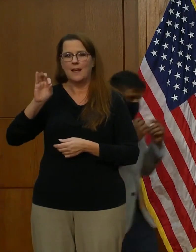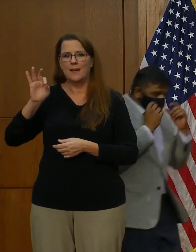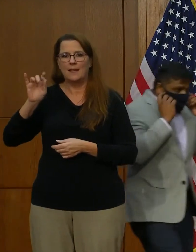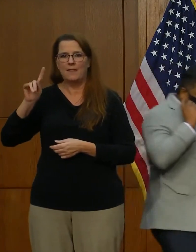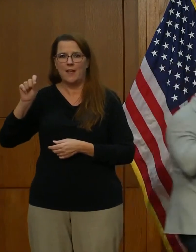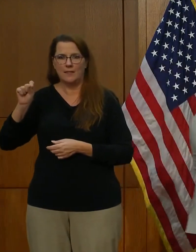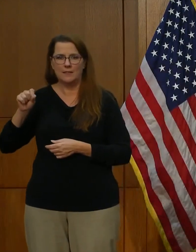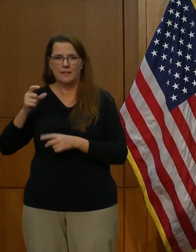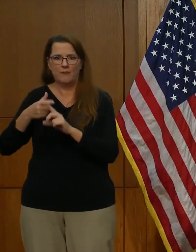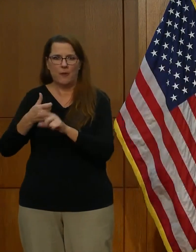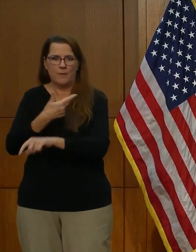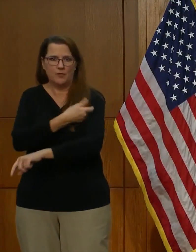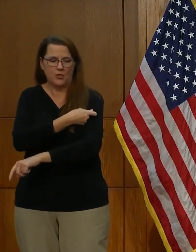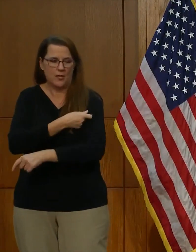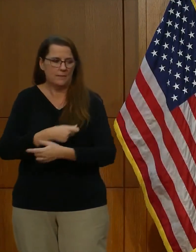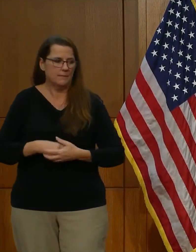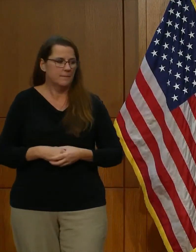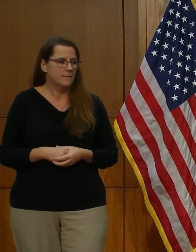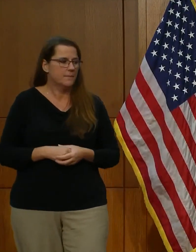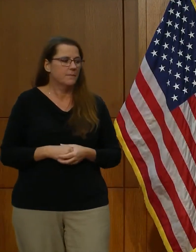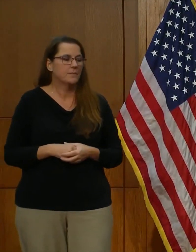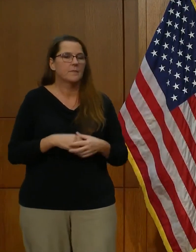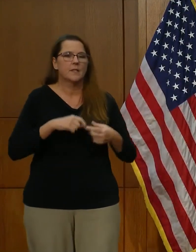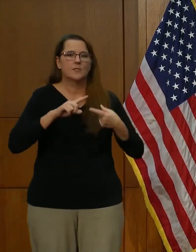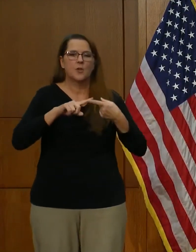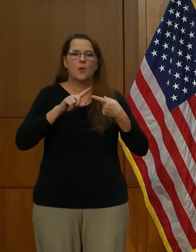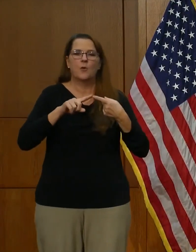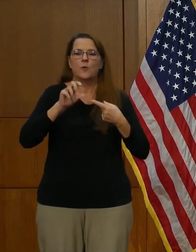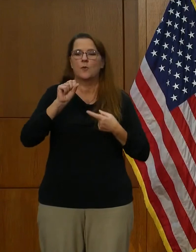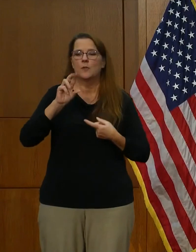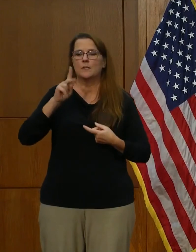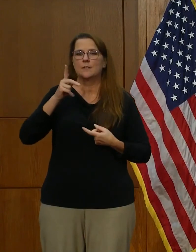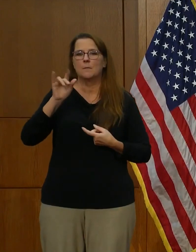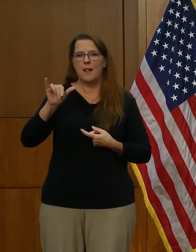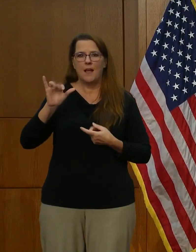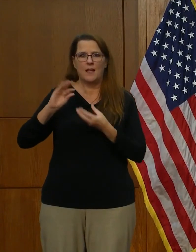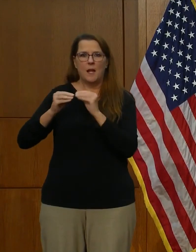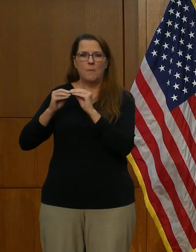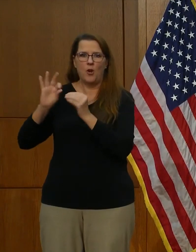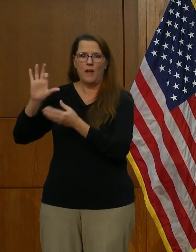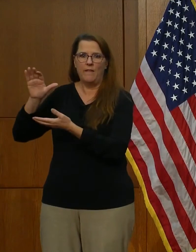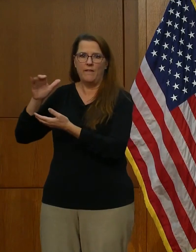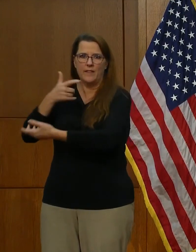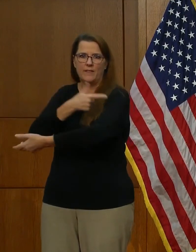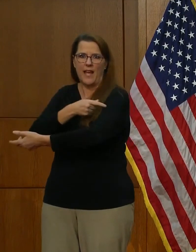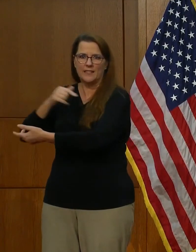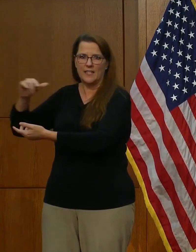THAT AND LOOKING AT SIDE